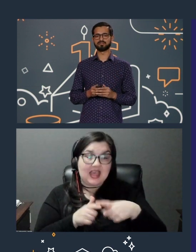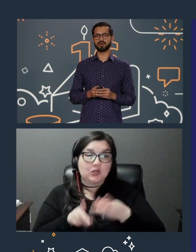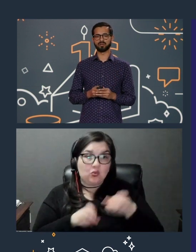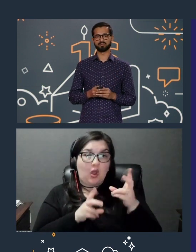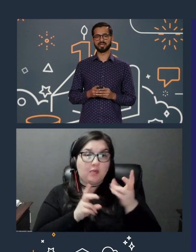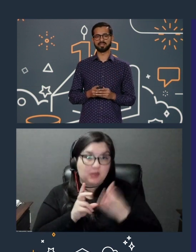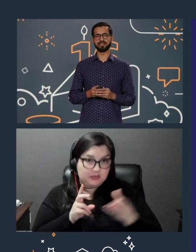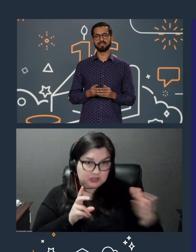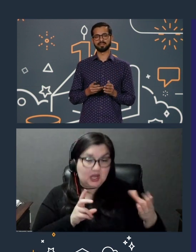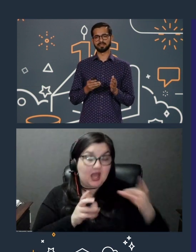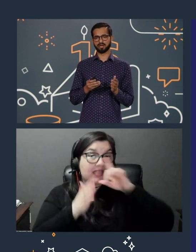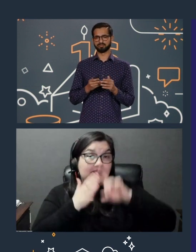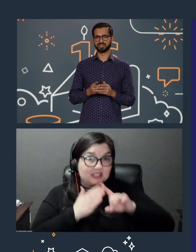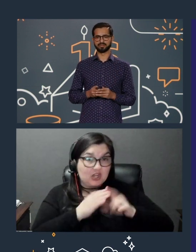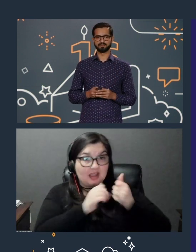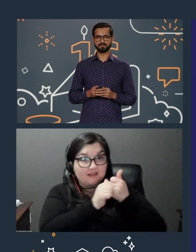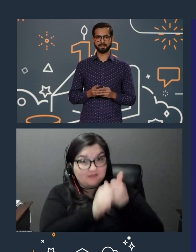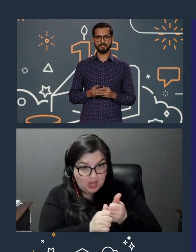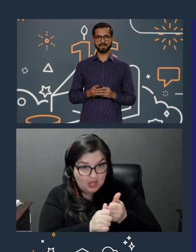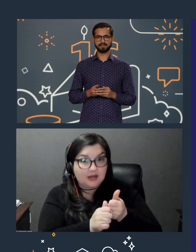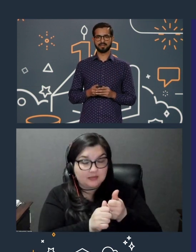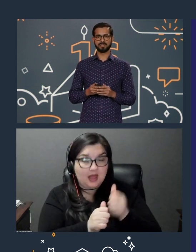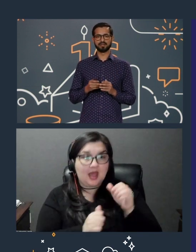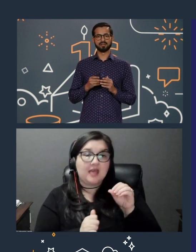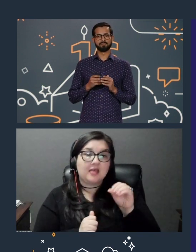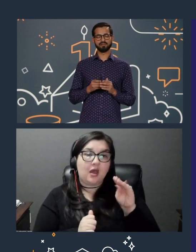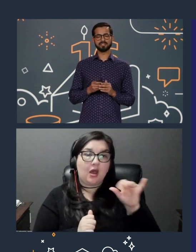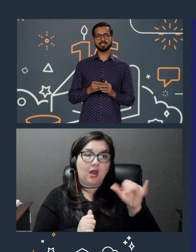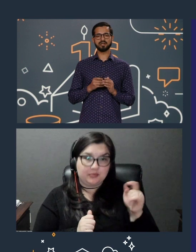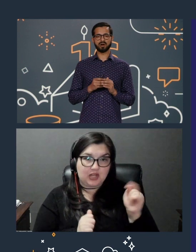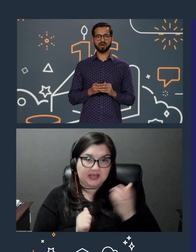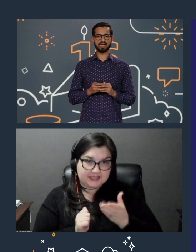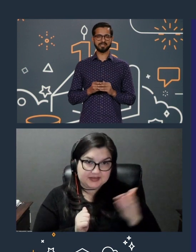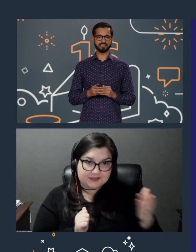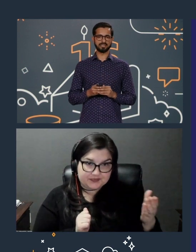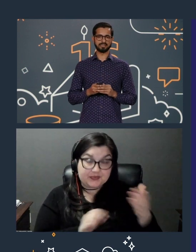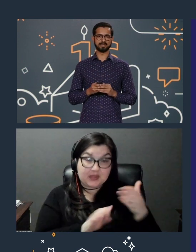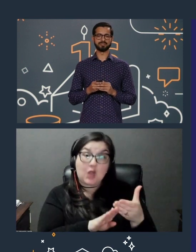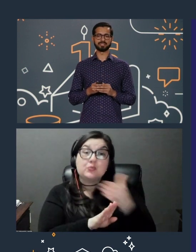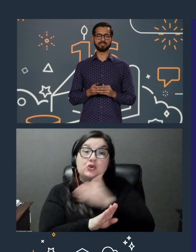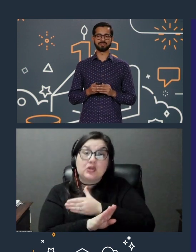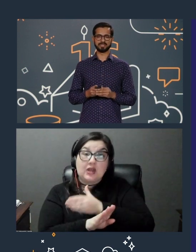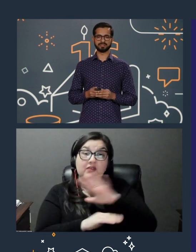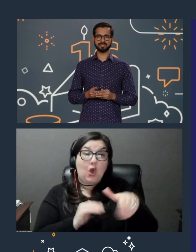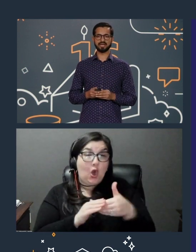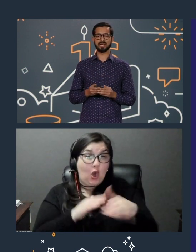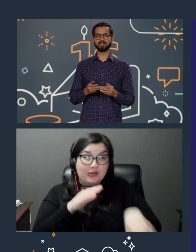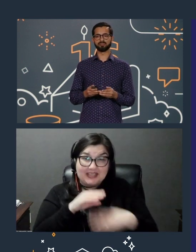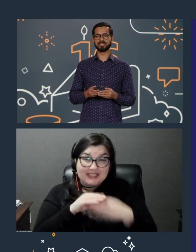is followed by the object. Previously, all additional data you sent to S3 had to be